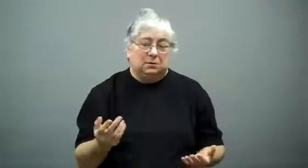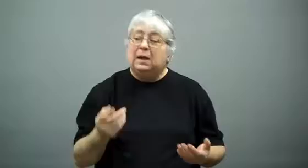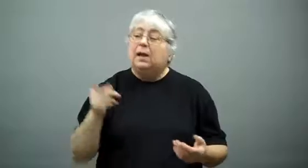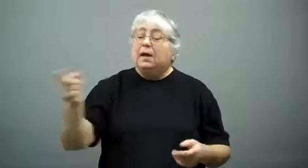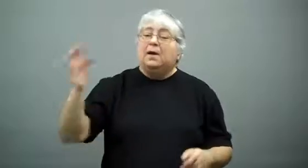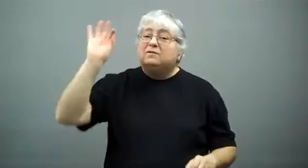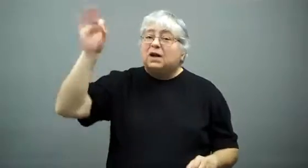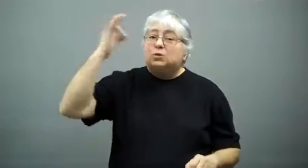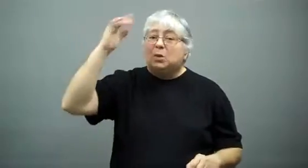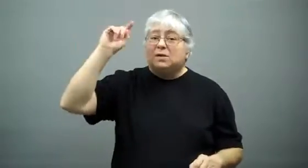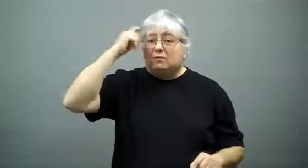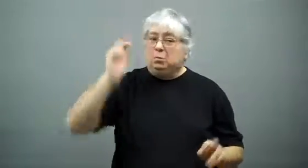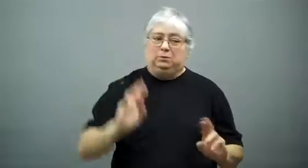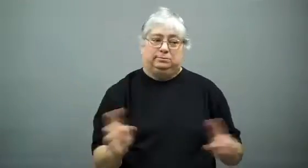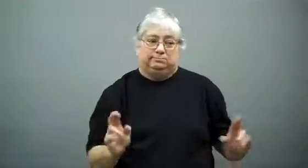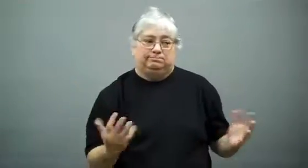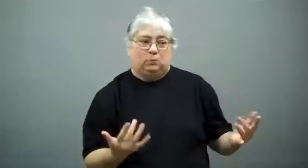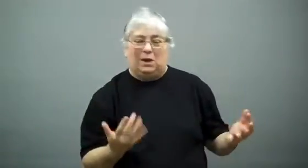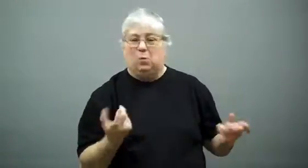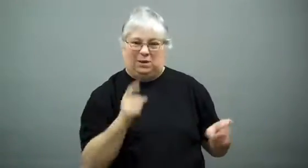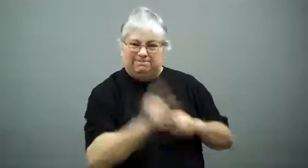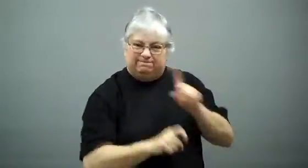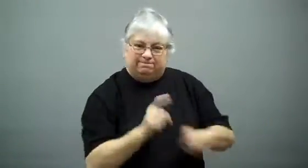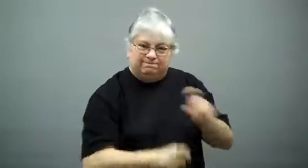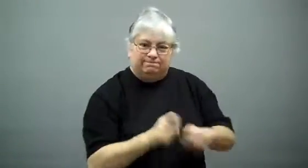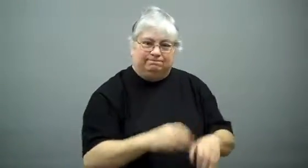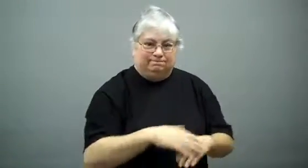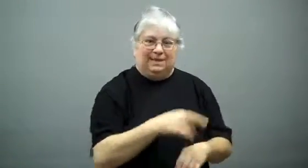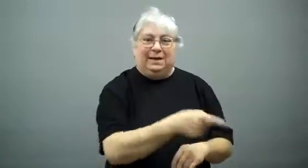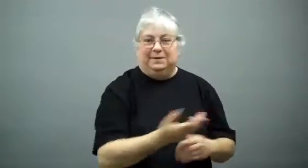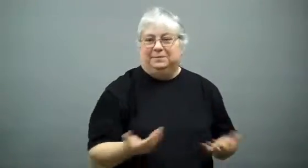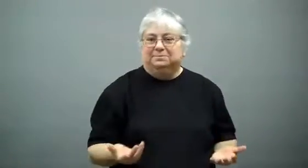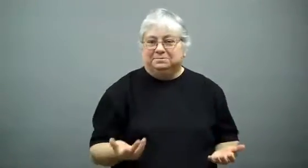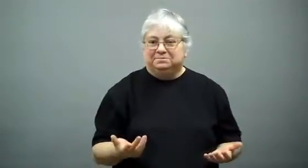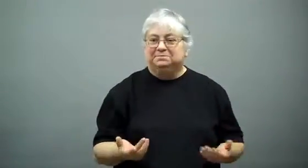The feds are waiting to interrogate him.